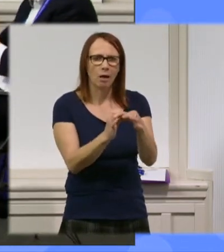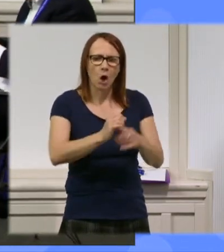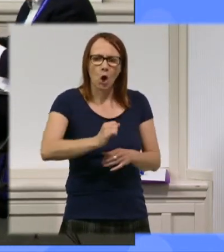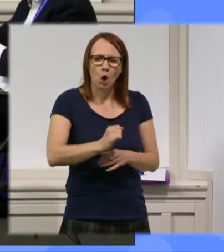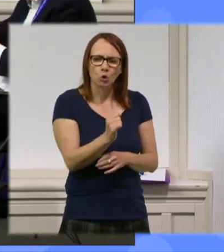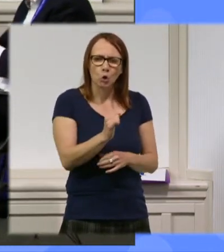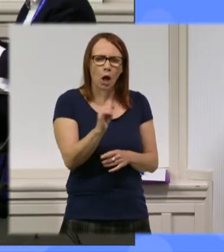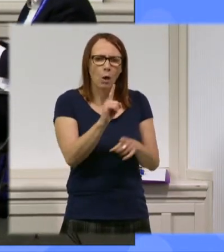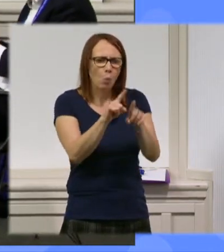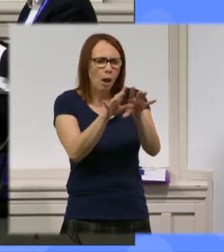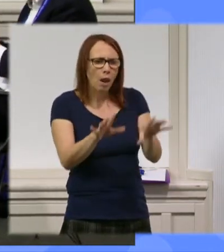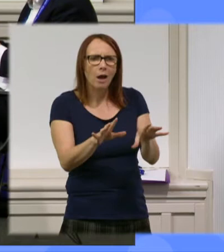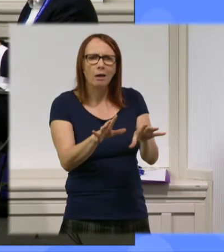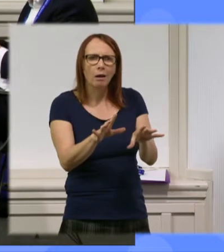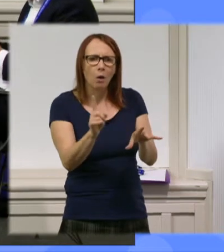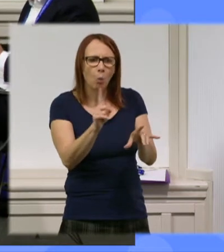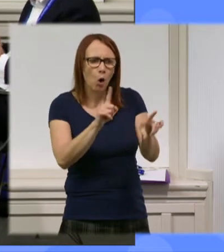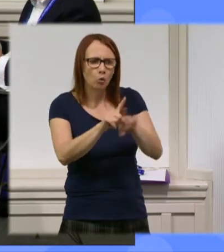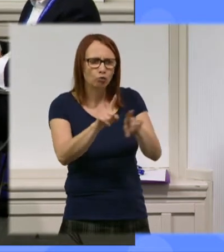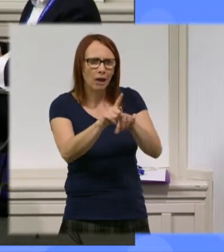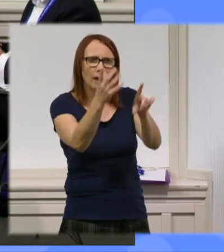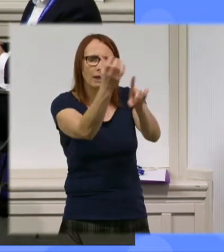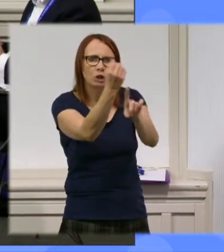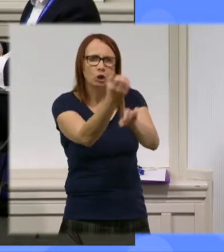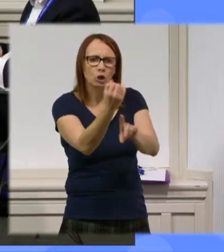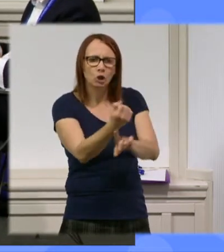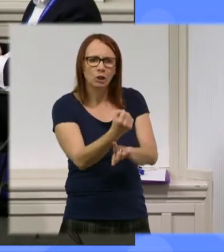we seeking are you seeking to see built and there are obstacles or extremity of